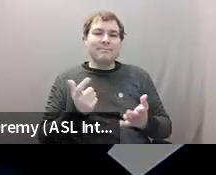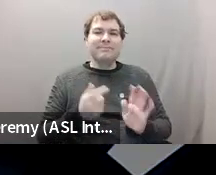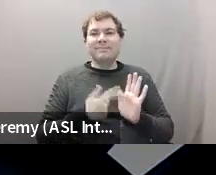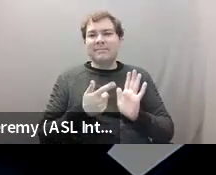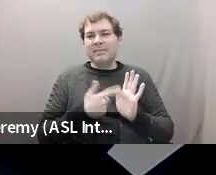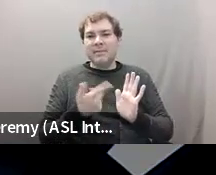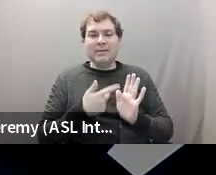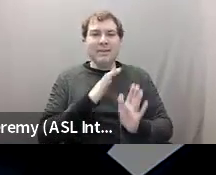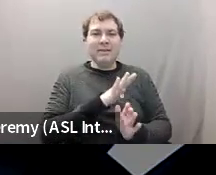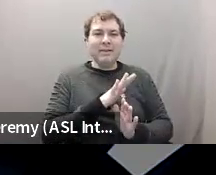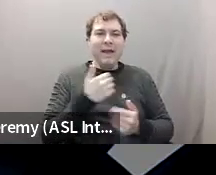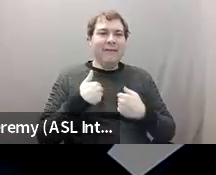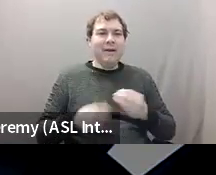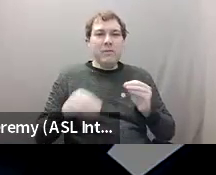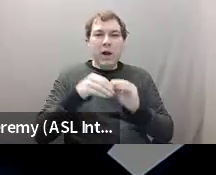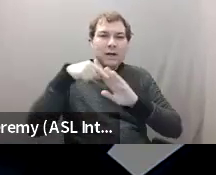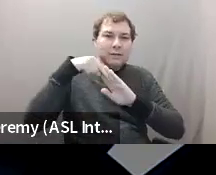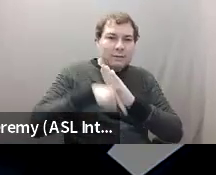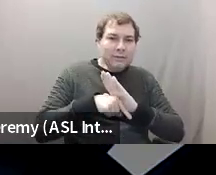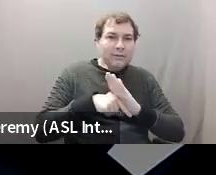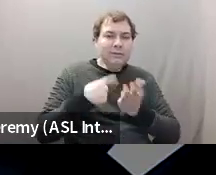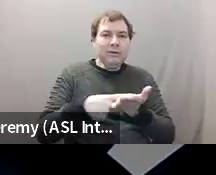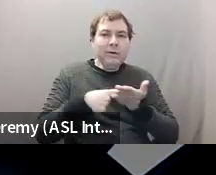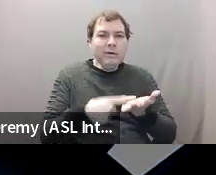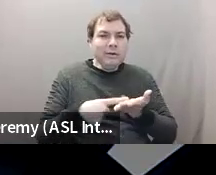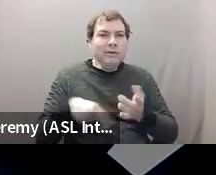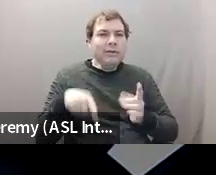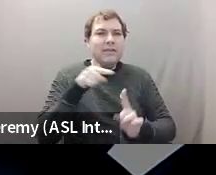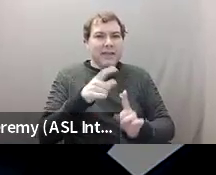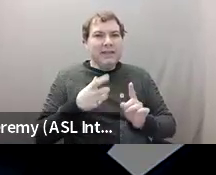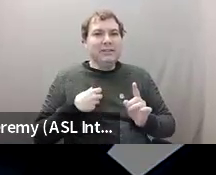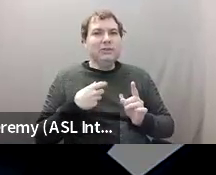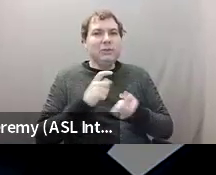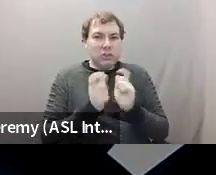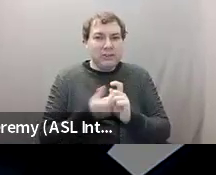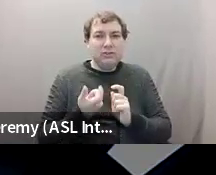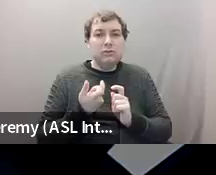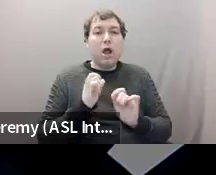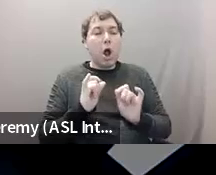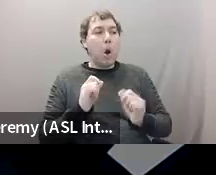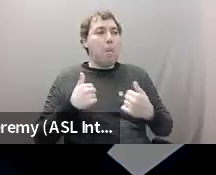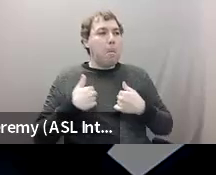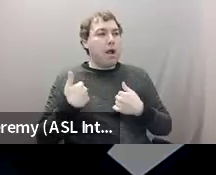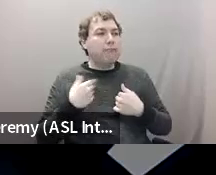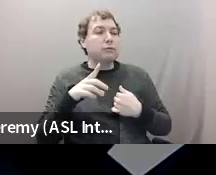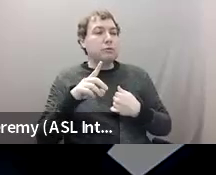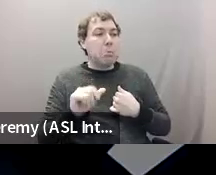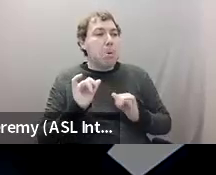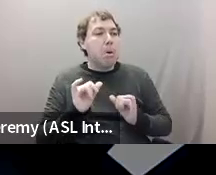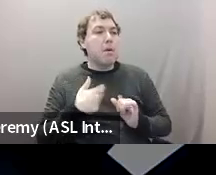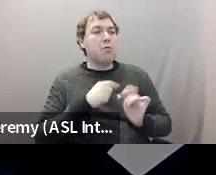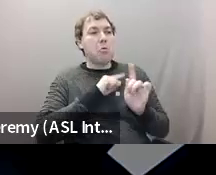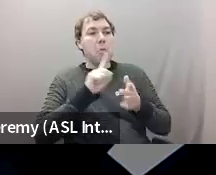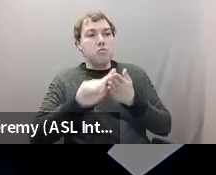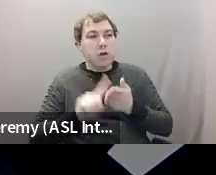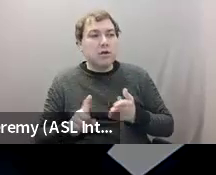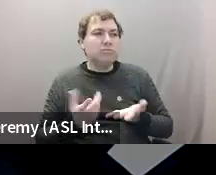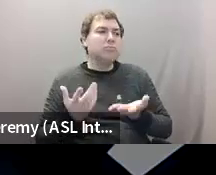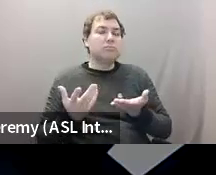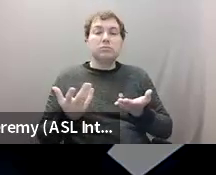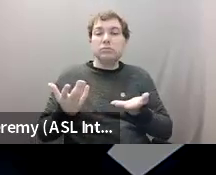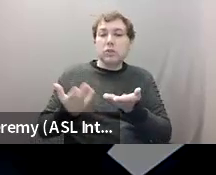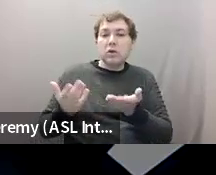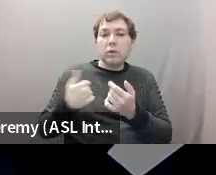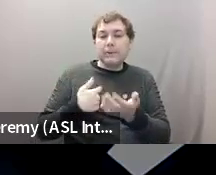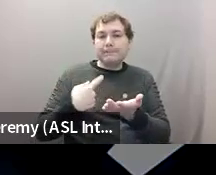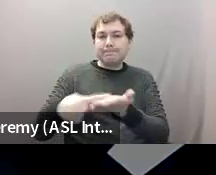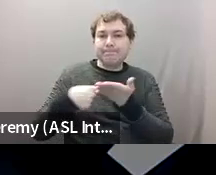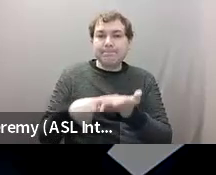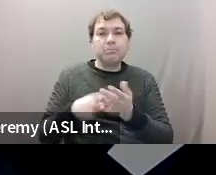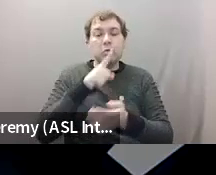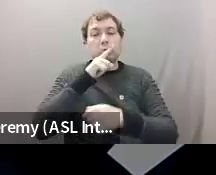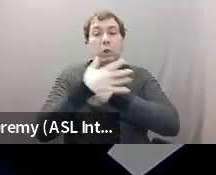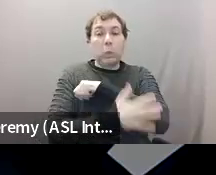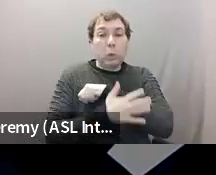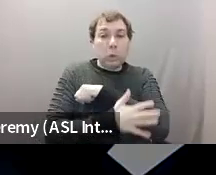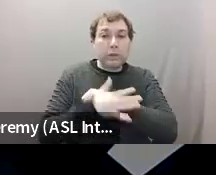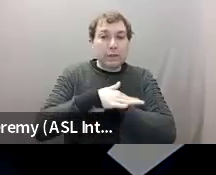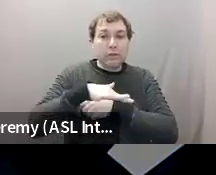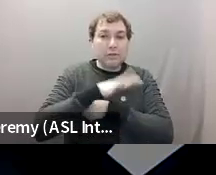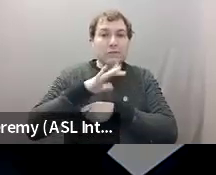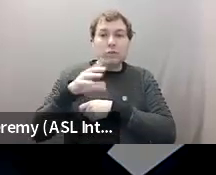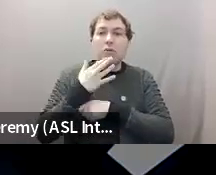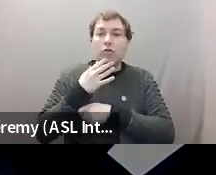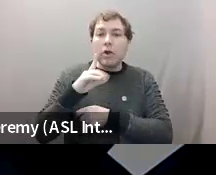Maria Cordova: just having a more in depth, conversation will help them change their mind to be like, oh, maybe I do have a disability. Maybe I will check out we have a we work in some super rural areas in Colorado, too. And so sometimes